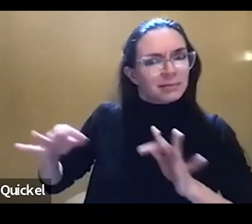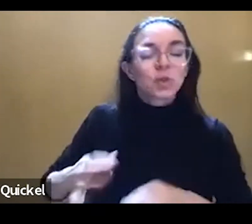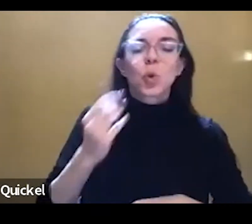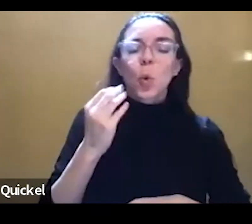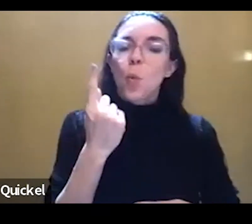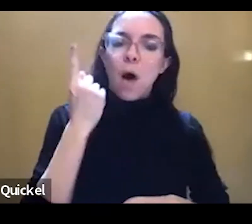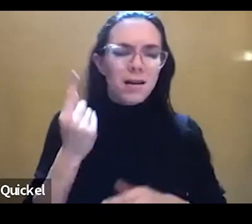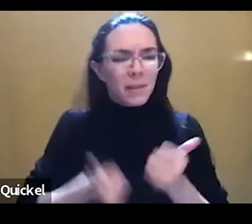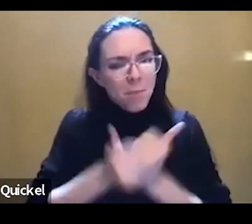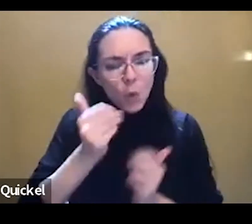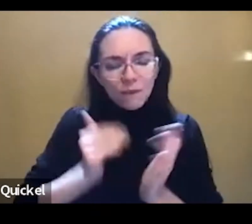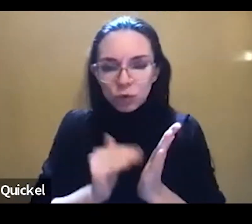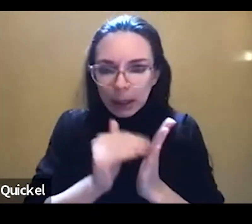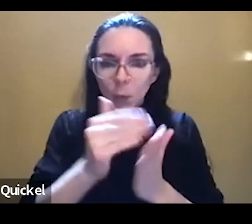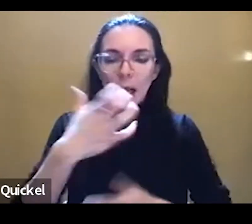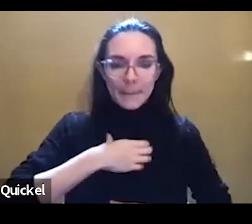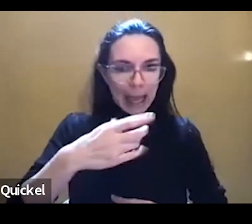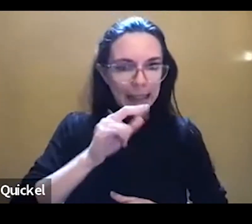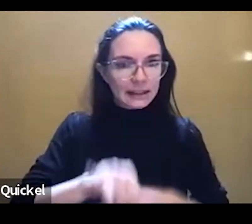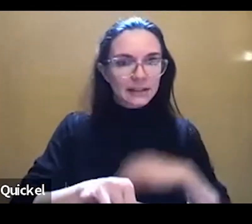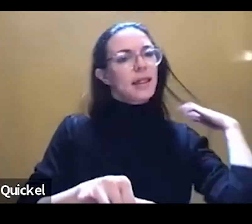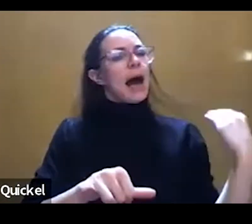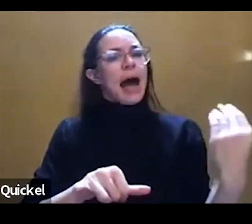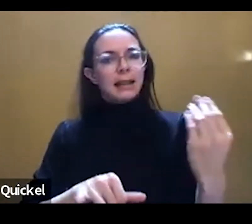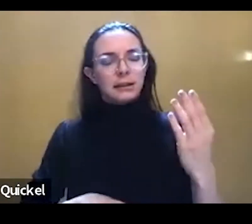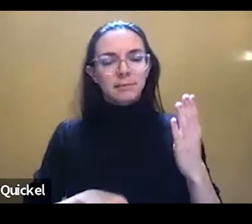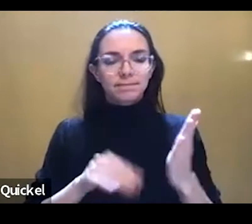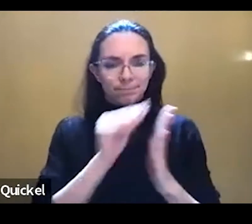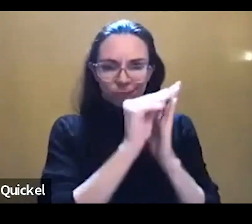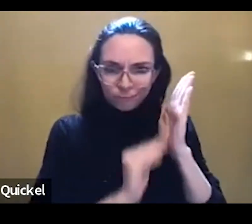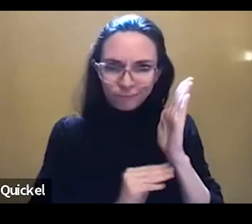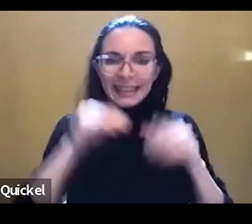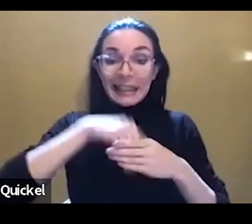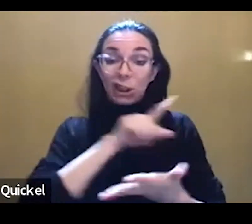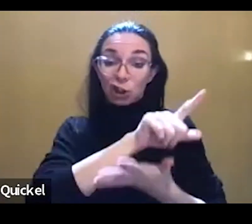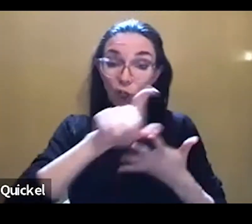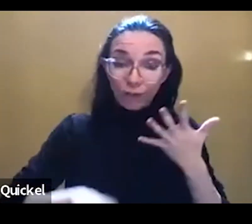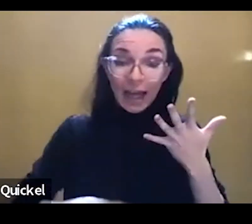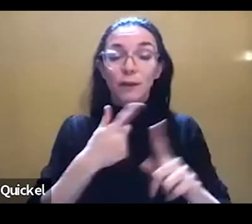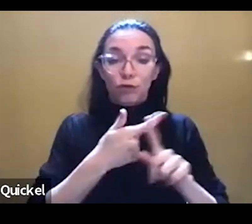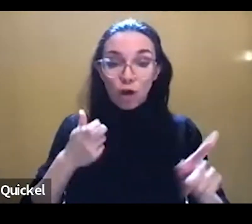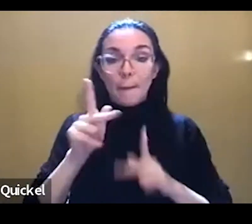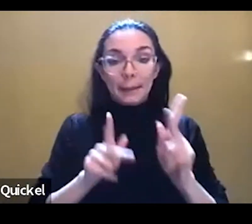filed or that get picked up in surveys, for example, of people with disabilities about their health care